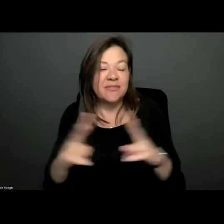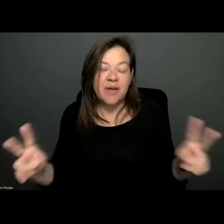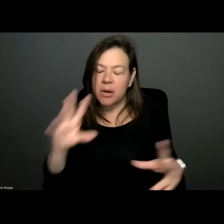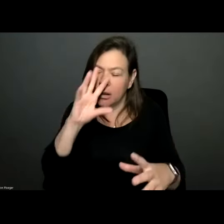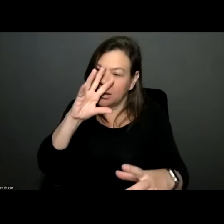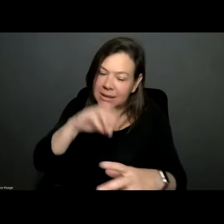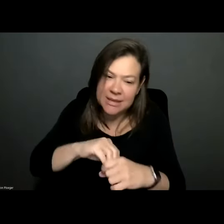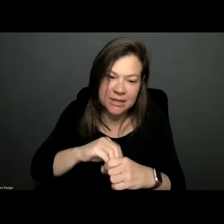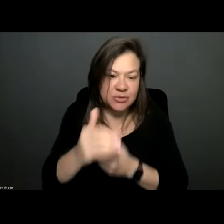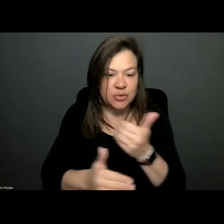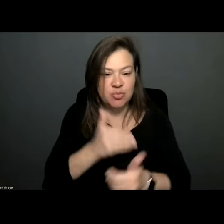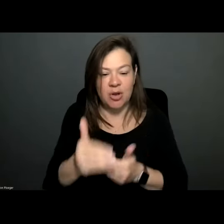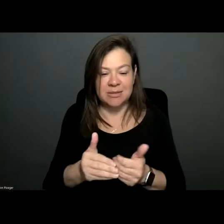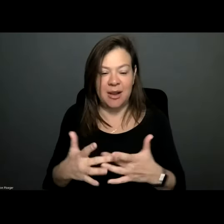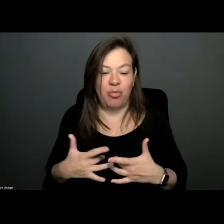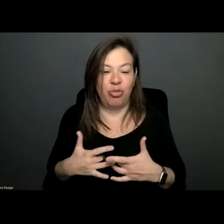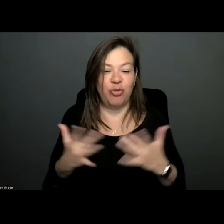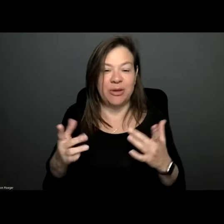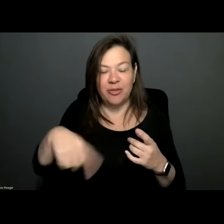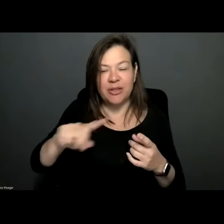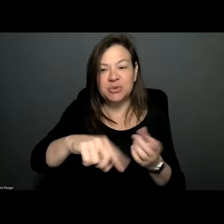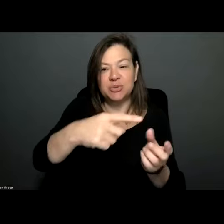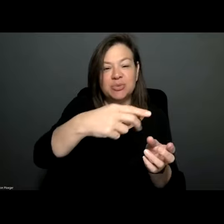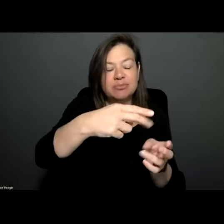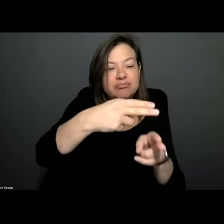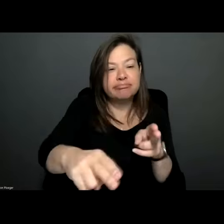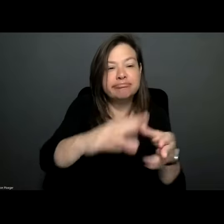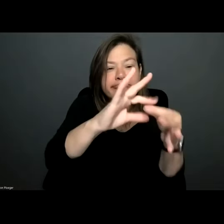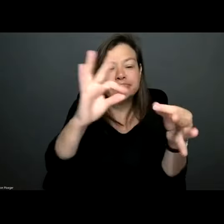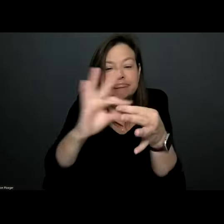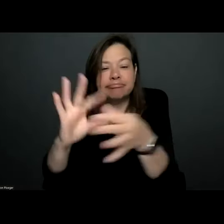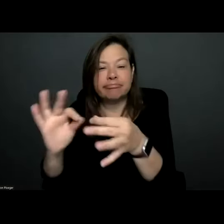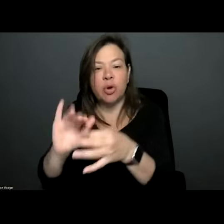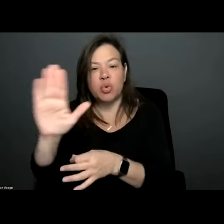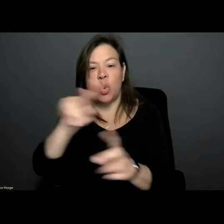And I'm so glad that you guys talked a little bit about your different perspectives with it personally,